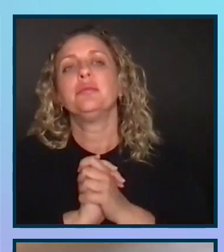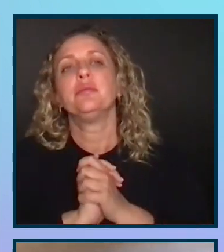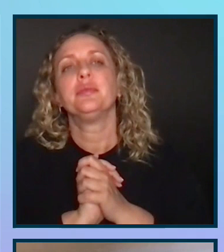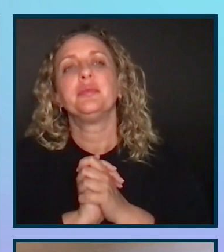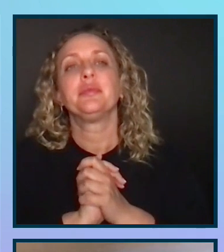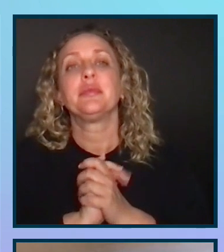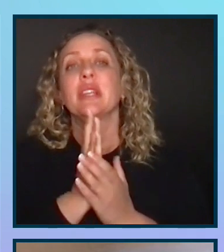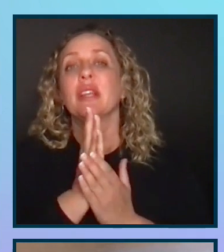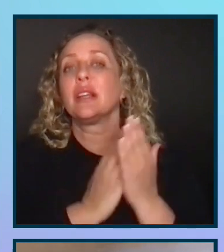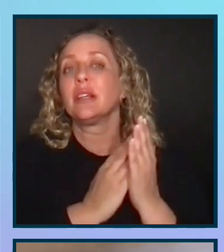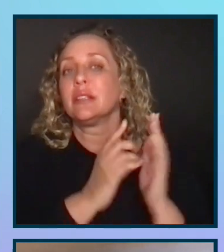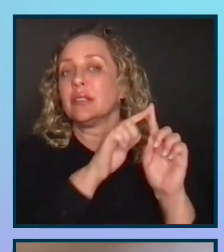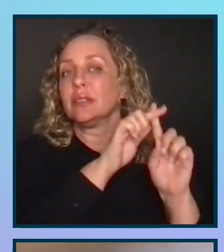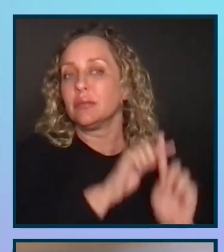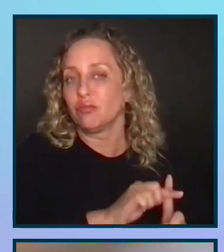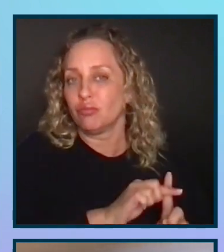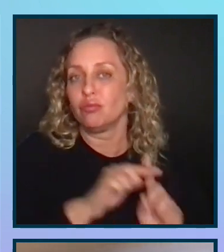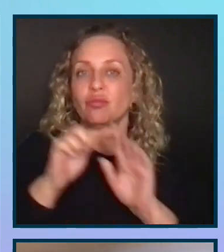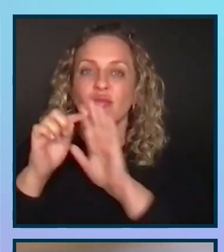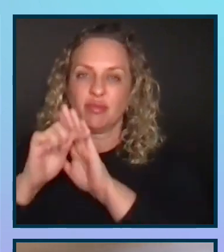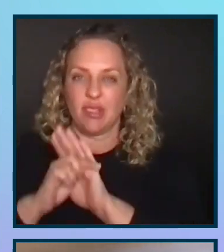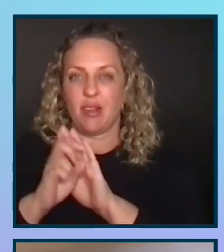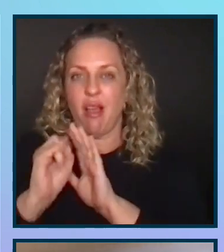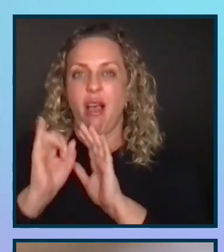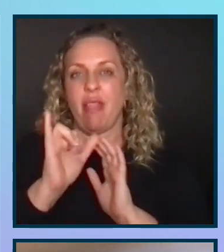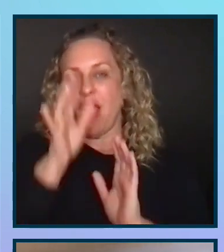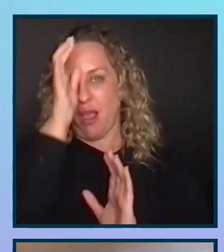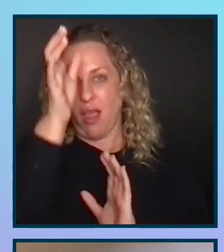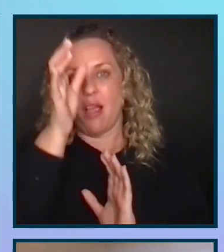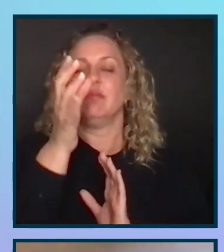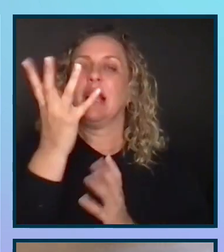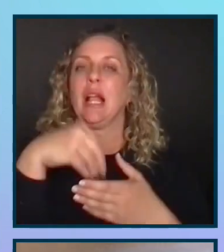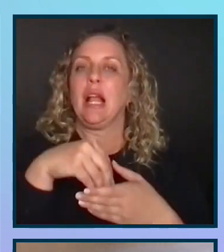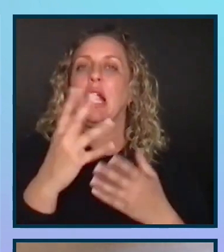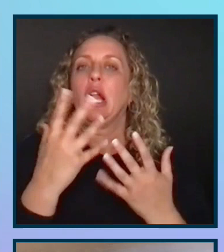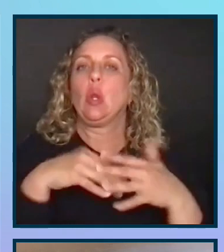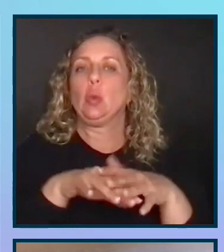Here is the pros and cons of Inclusive Design. Pros.